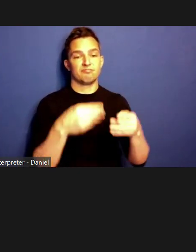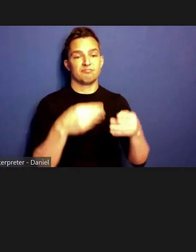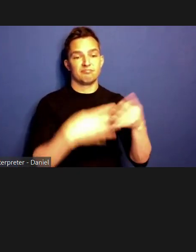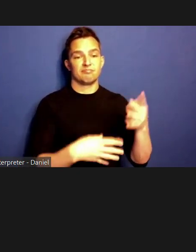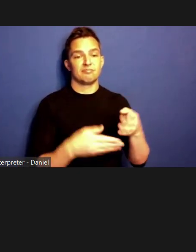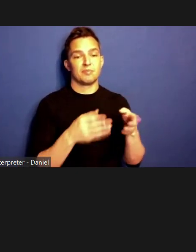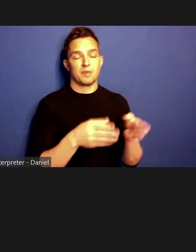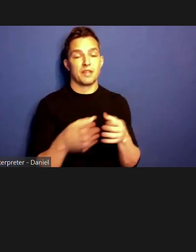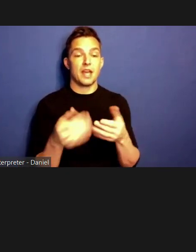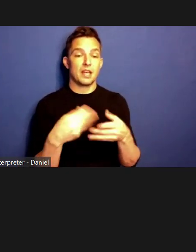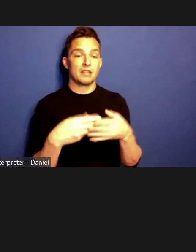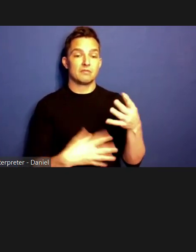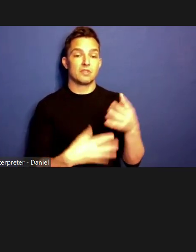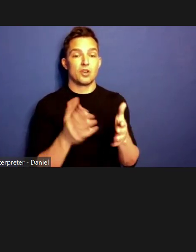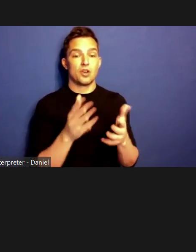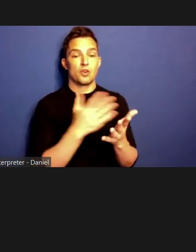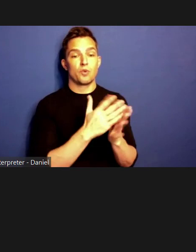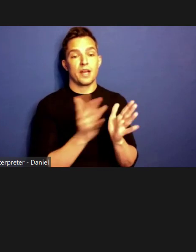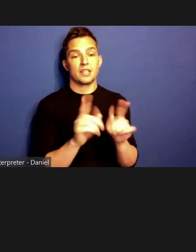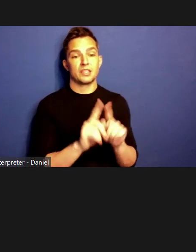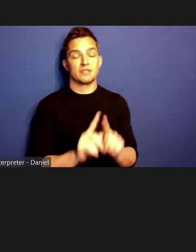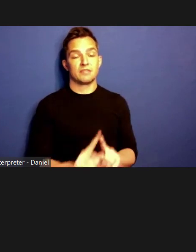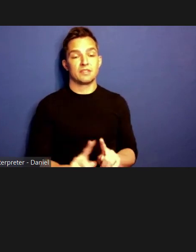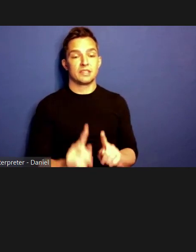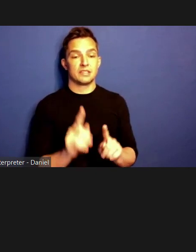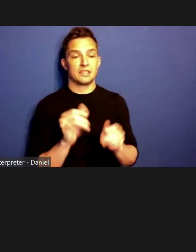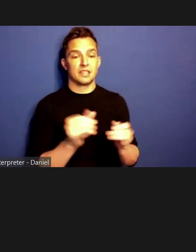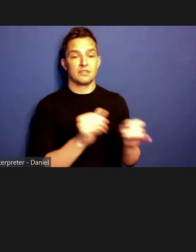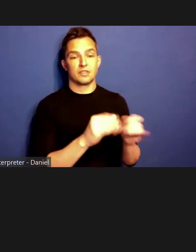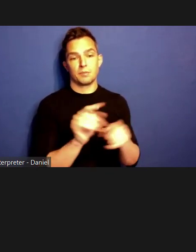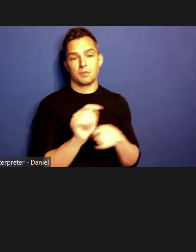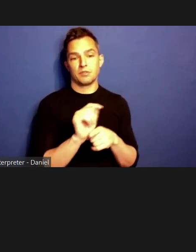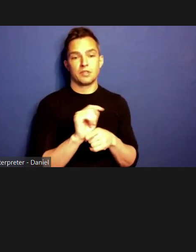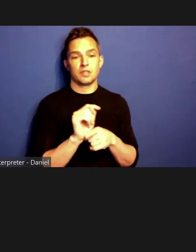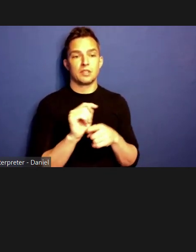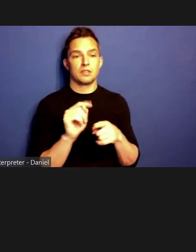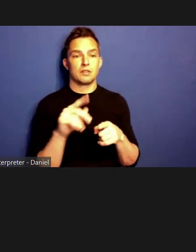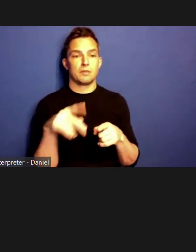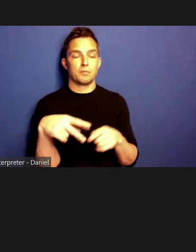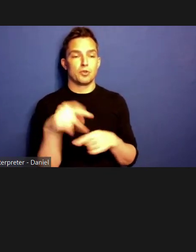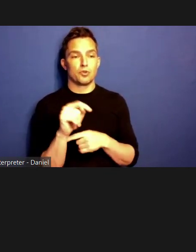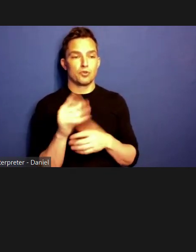individuals can be trained to perform the Pure Tone screening procedure. Dr.